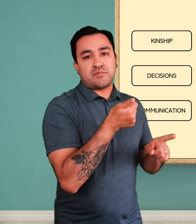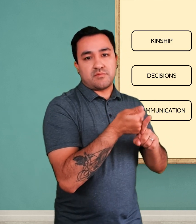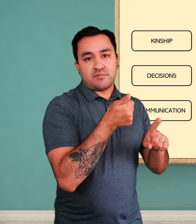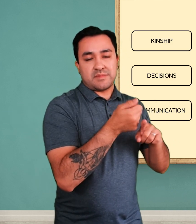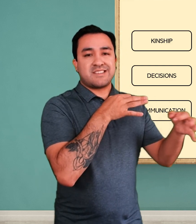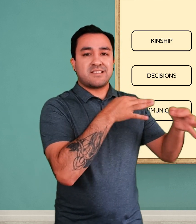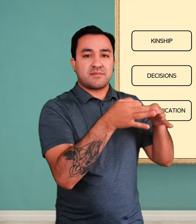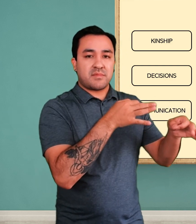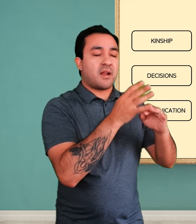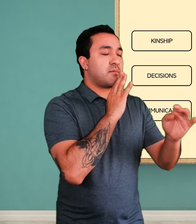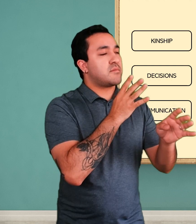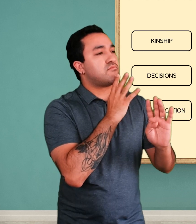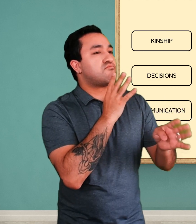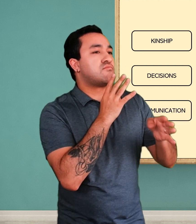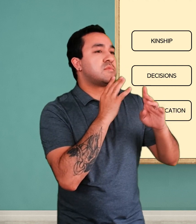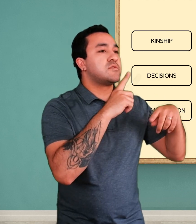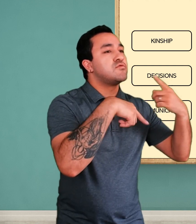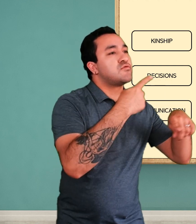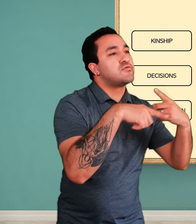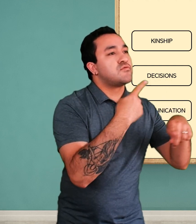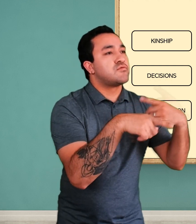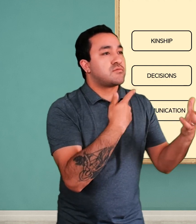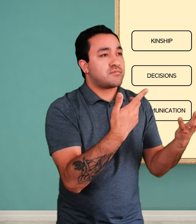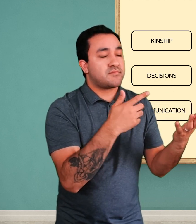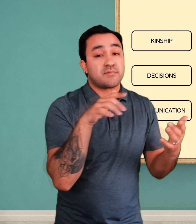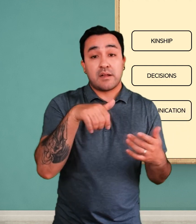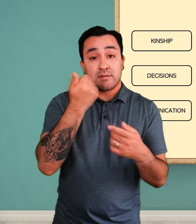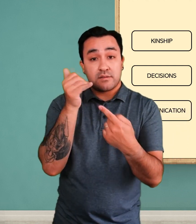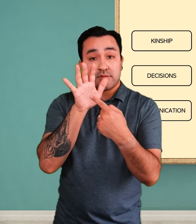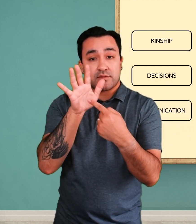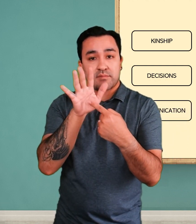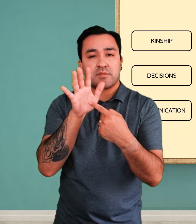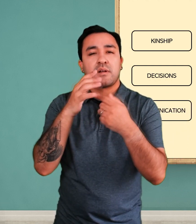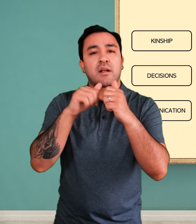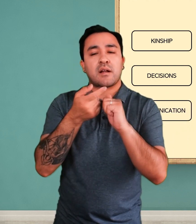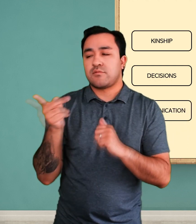Another example can be in how language is used, collectivists may use language that